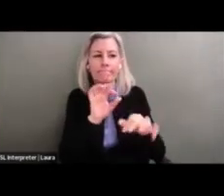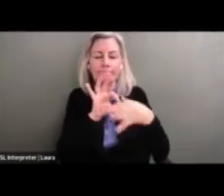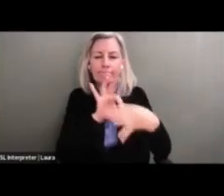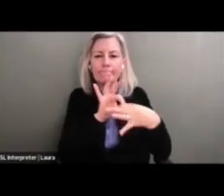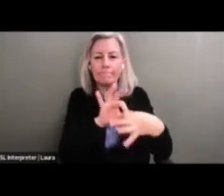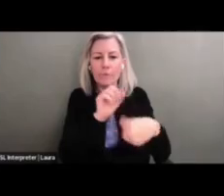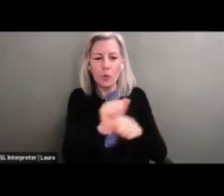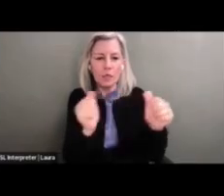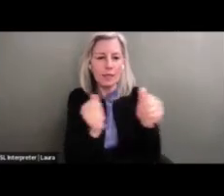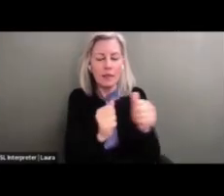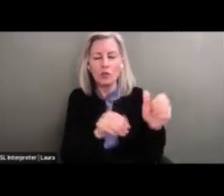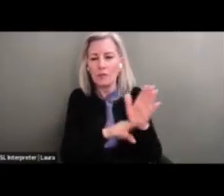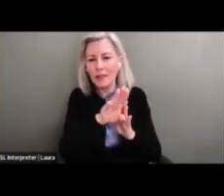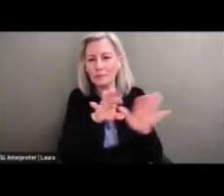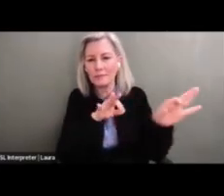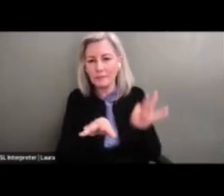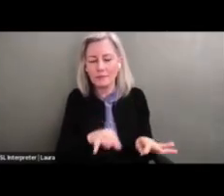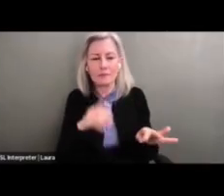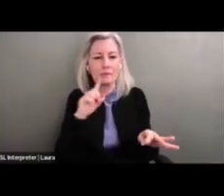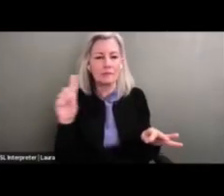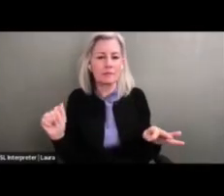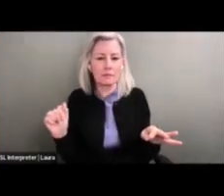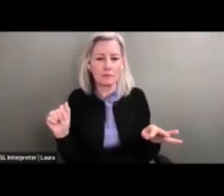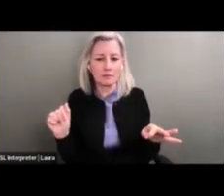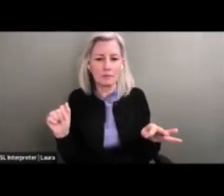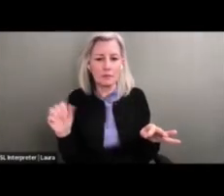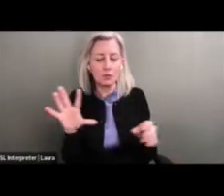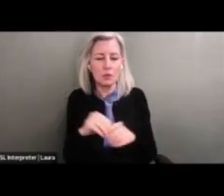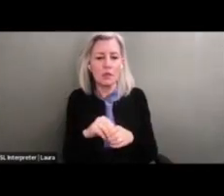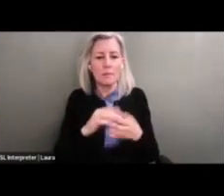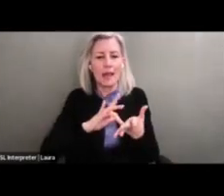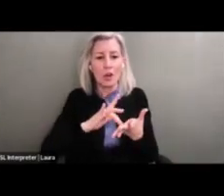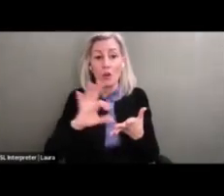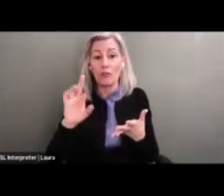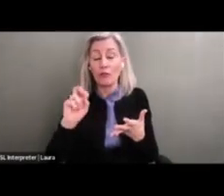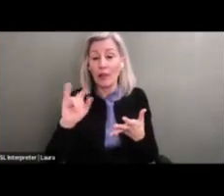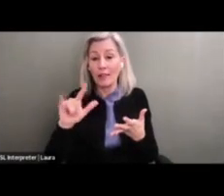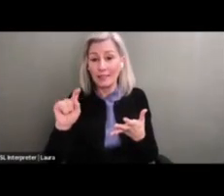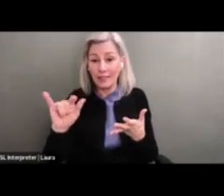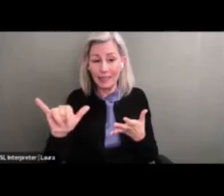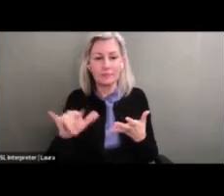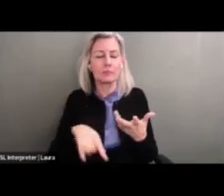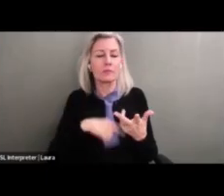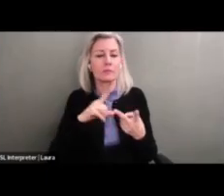states are already preparing and starting to work on definitions of these exceptions, and it's really important to collaborate